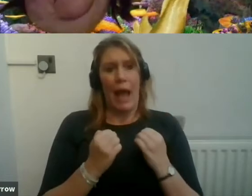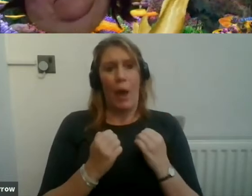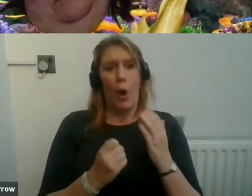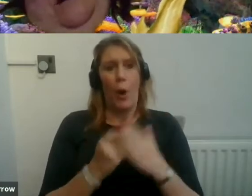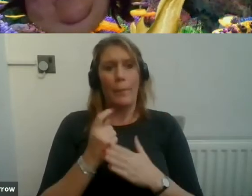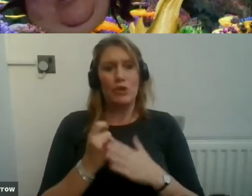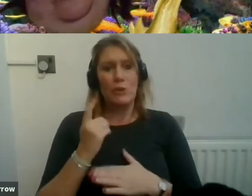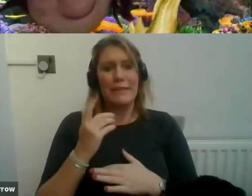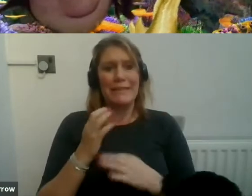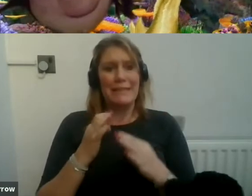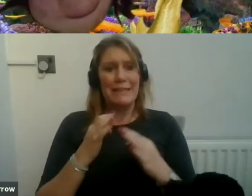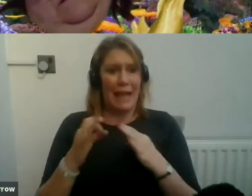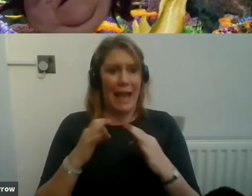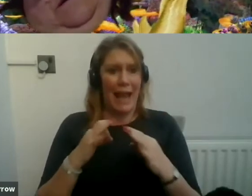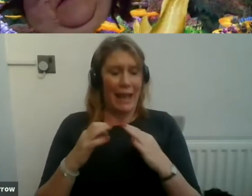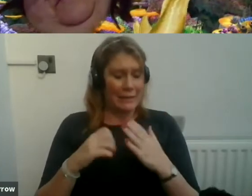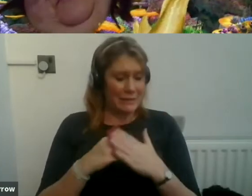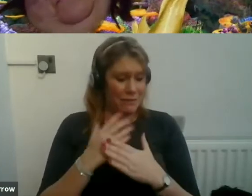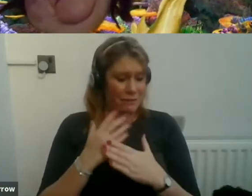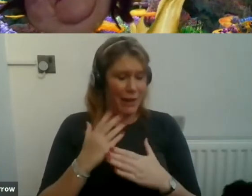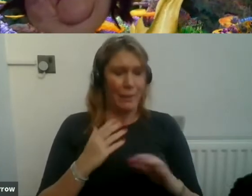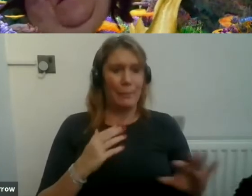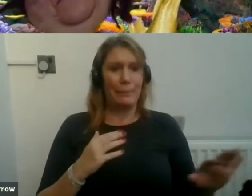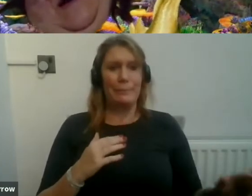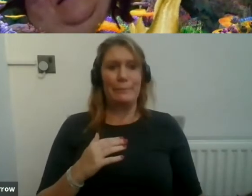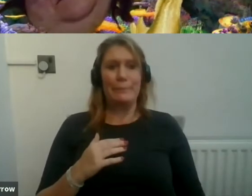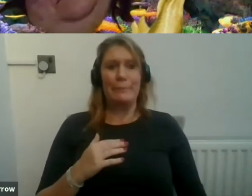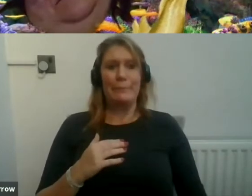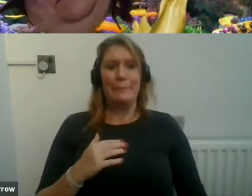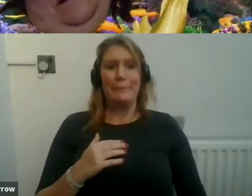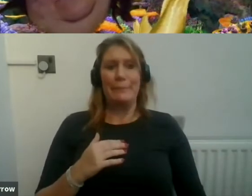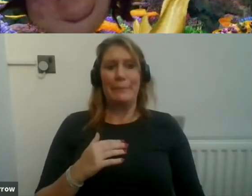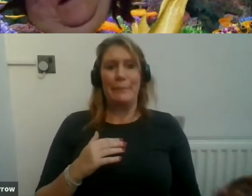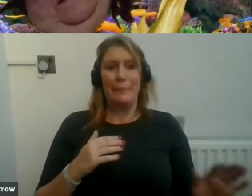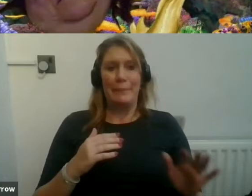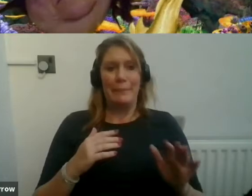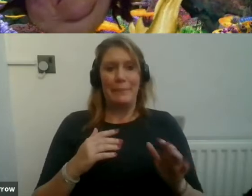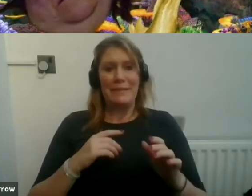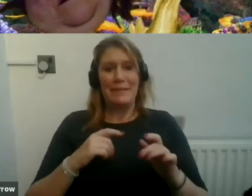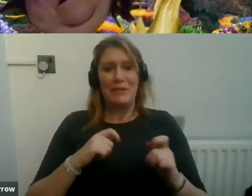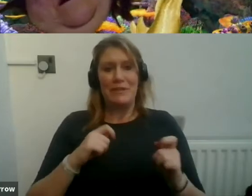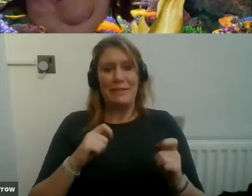and speak the scripts and develop the characters in certain ways. And make them